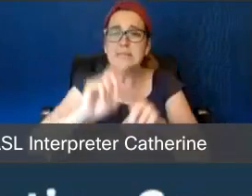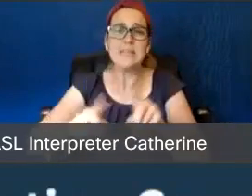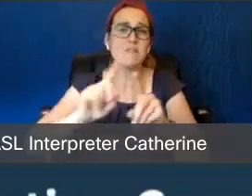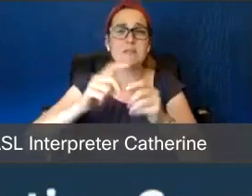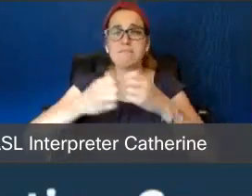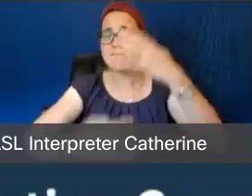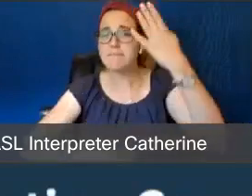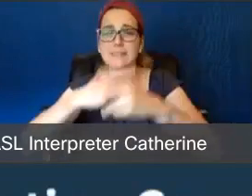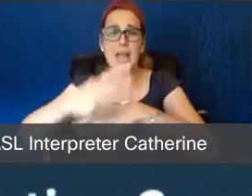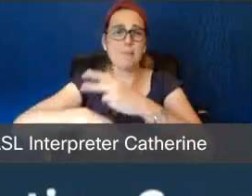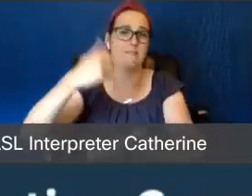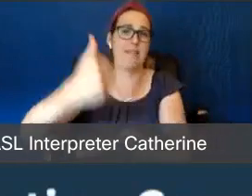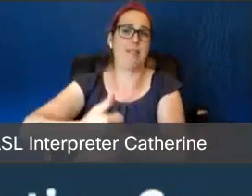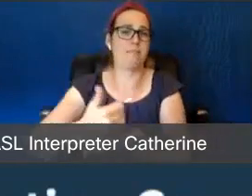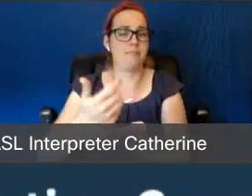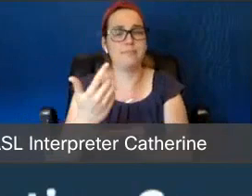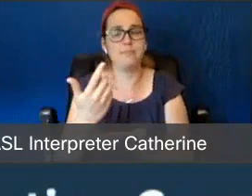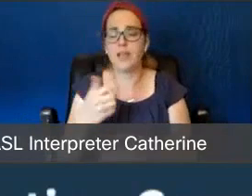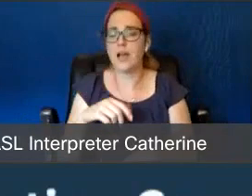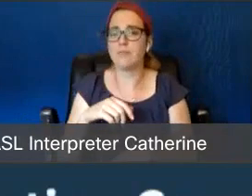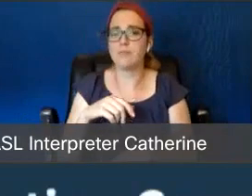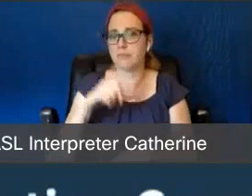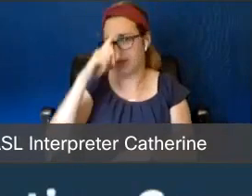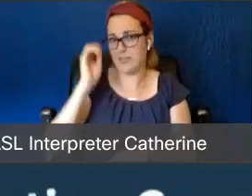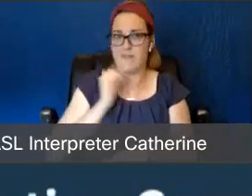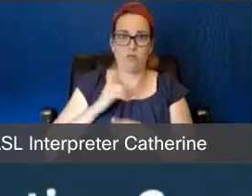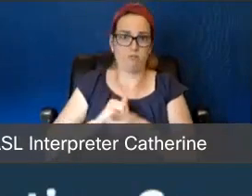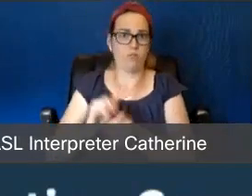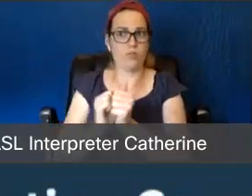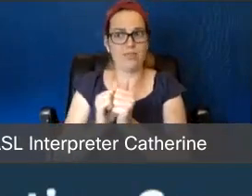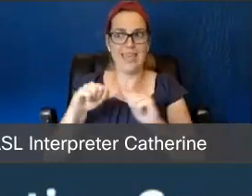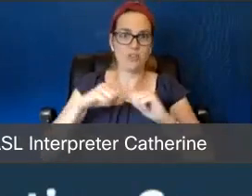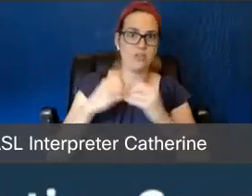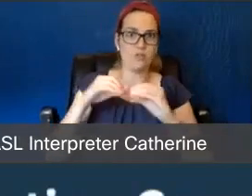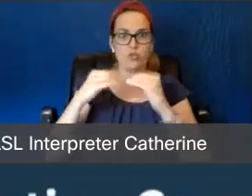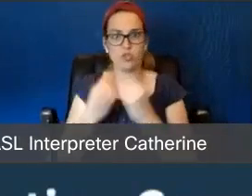And again, I'm gonna skip through 'em 'cause I'm running behind. Obviously you got to incorporate your medical providers,